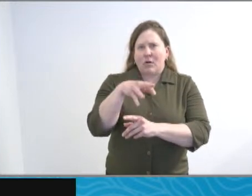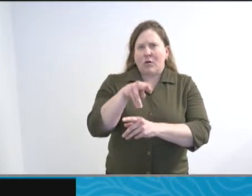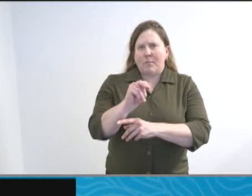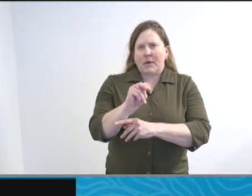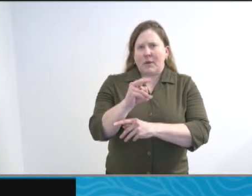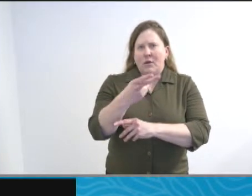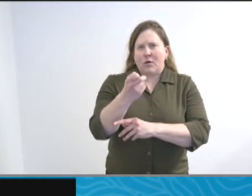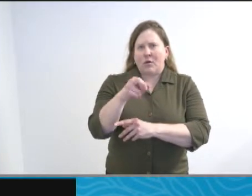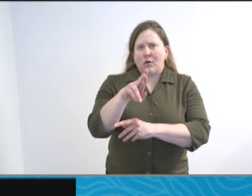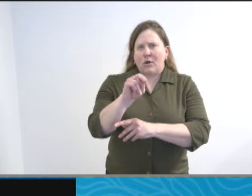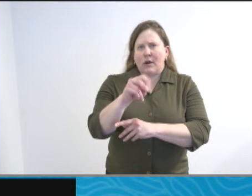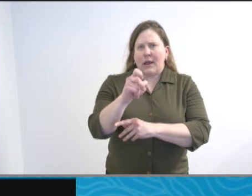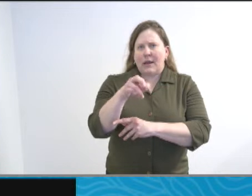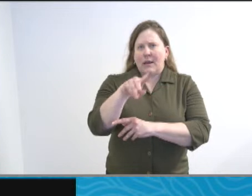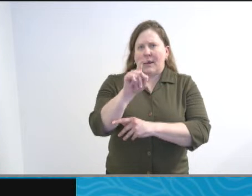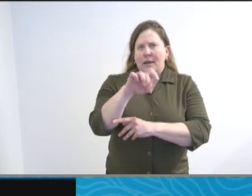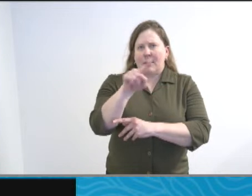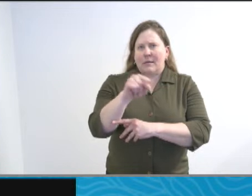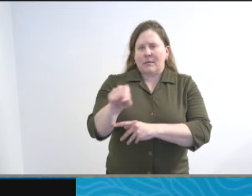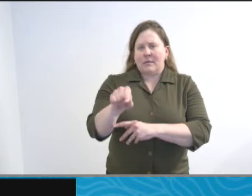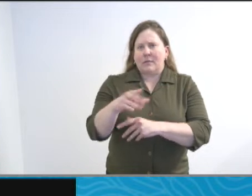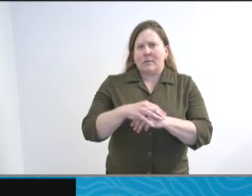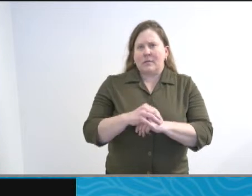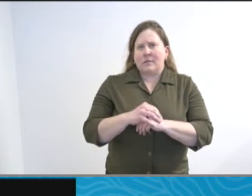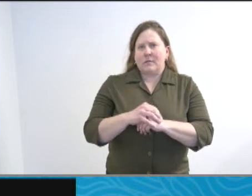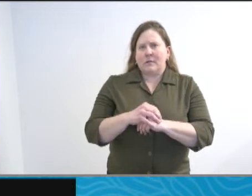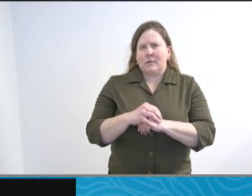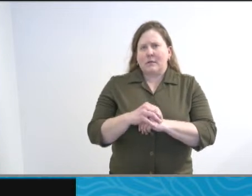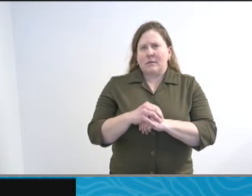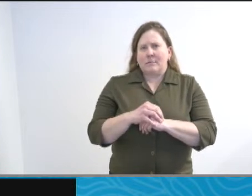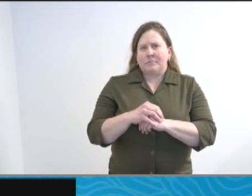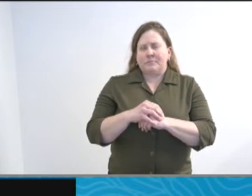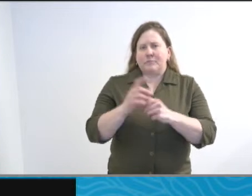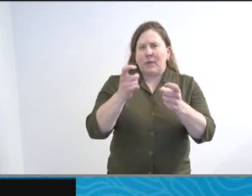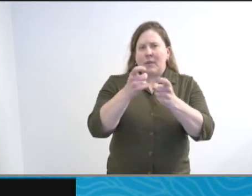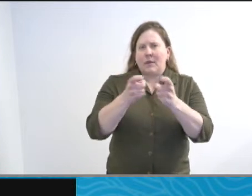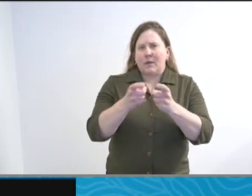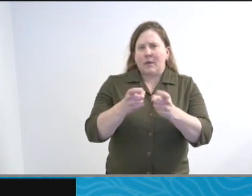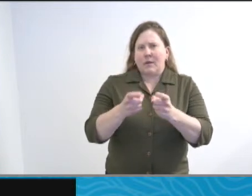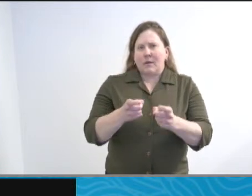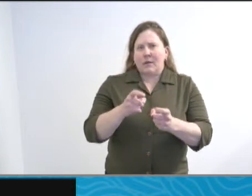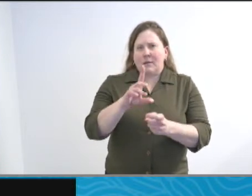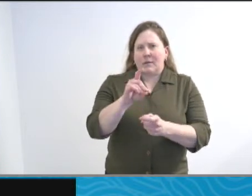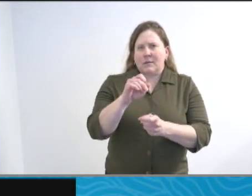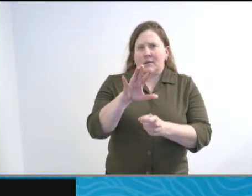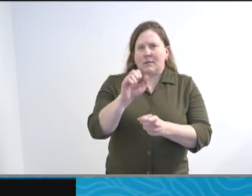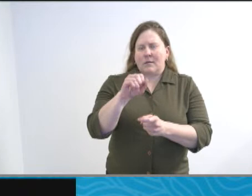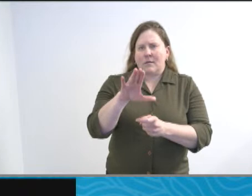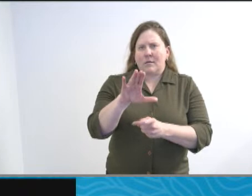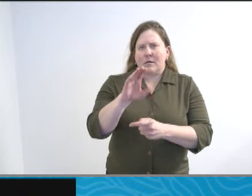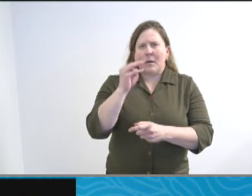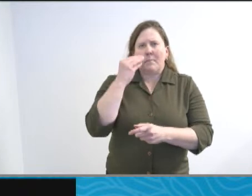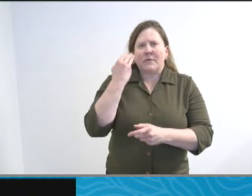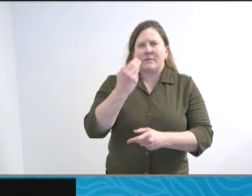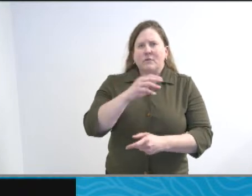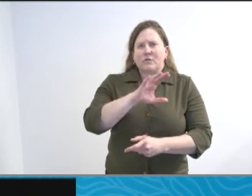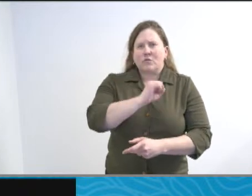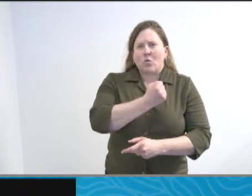and I have the honor of facilitating our DCAC committee. Mr. Suarez, would you introduce yourself please?